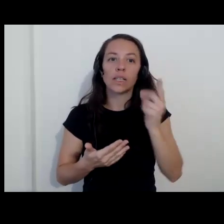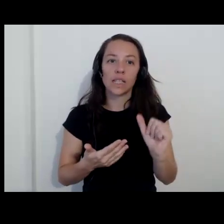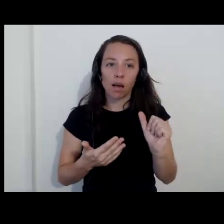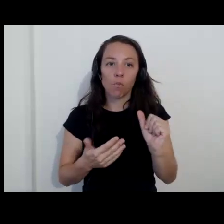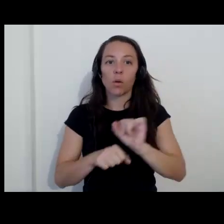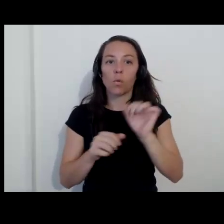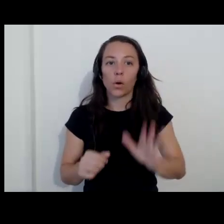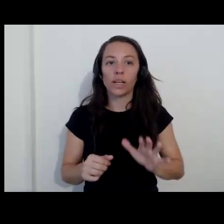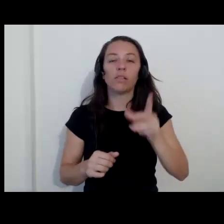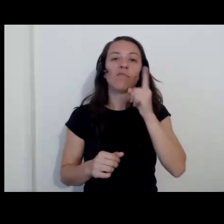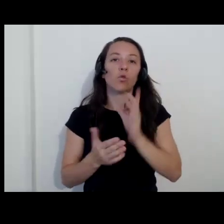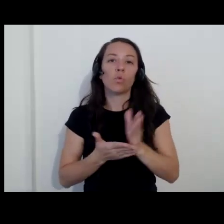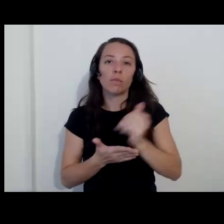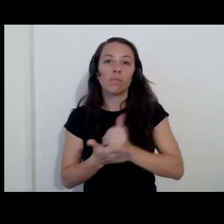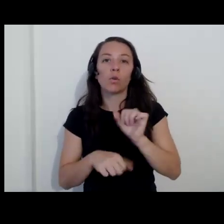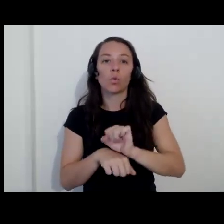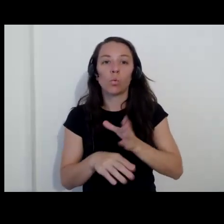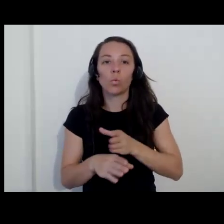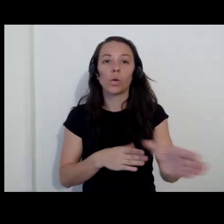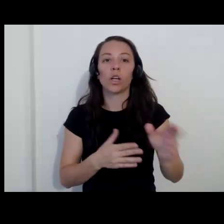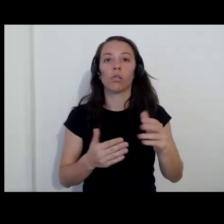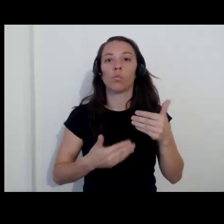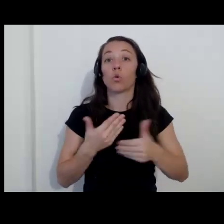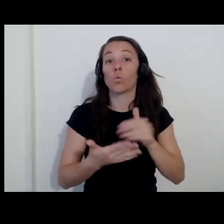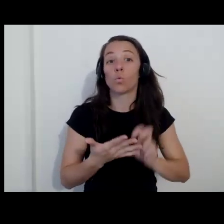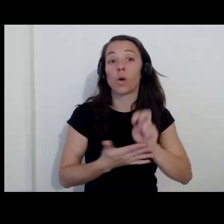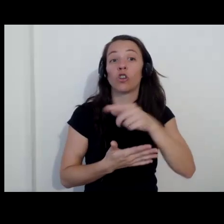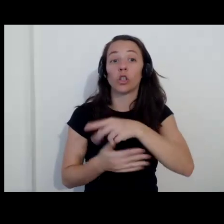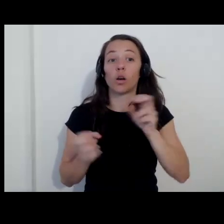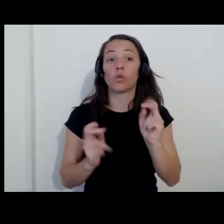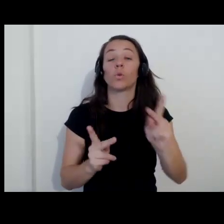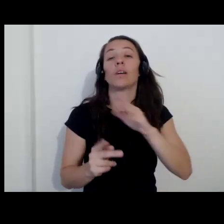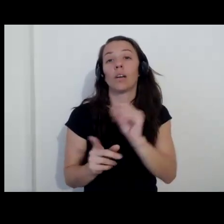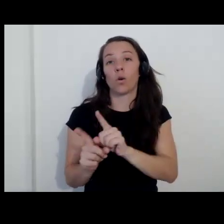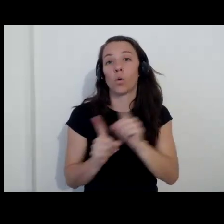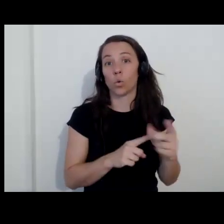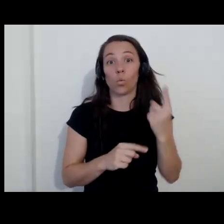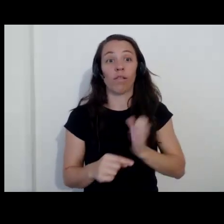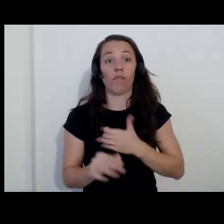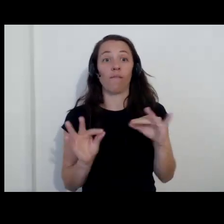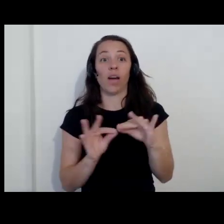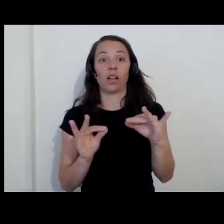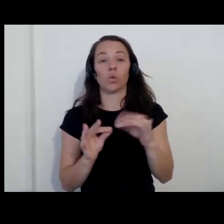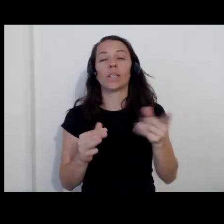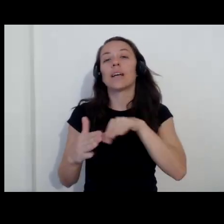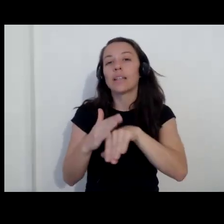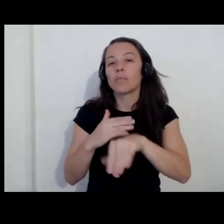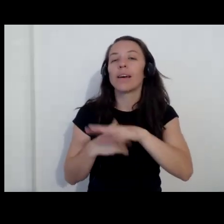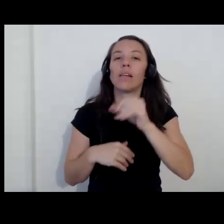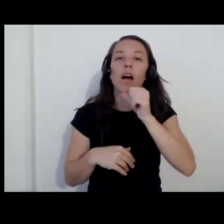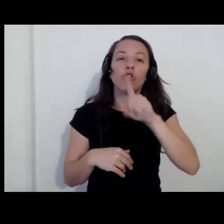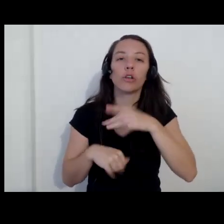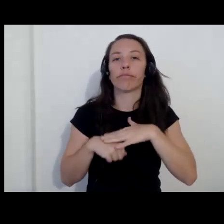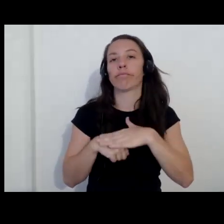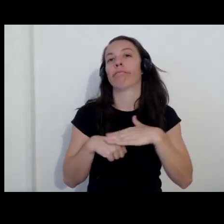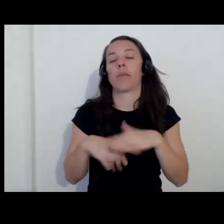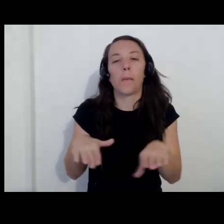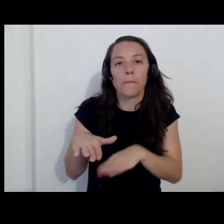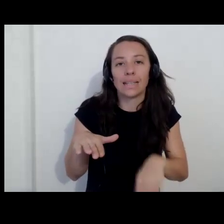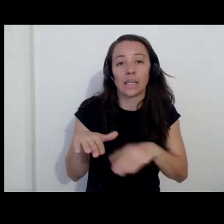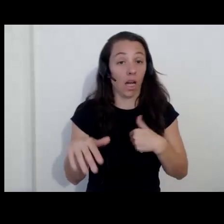And one of our values is accessibility beyond basic compliance. I found it really interesting when we were building this